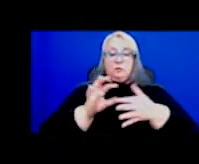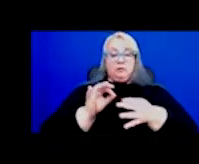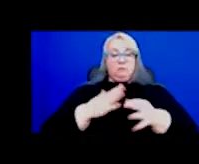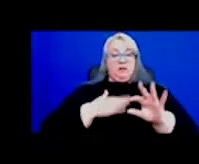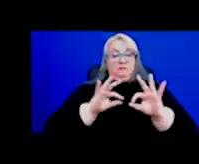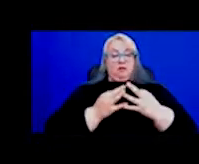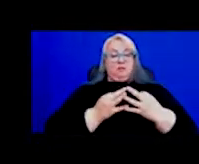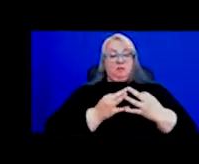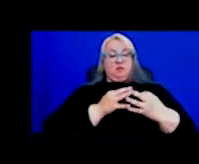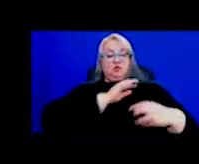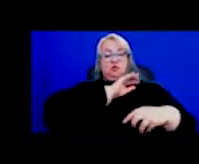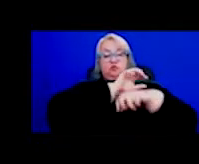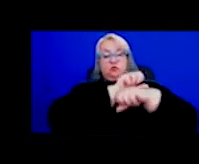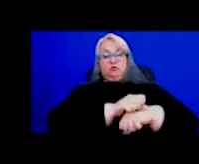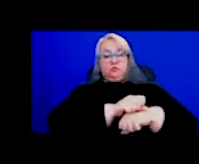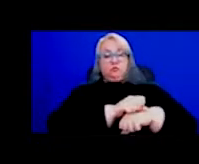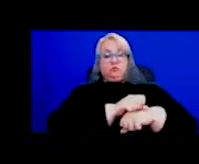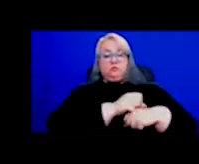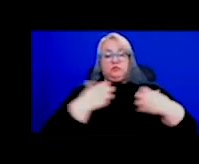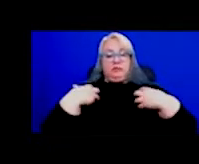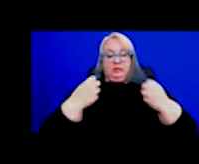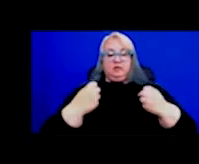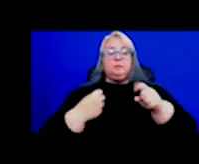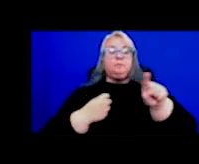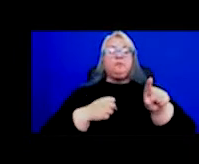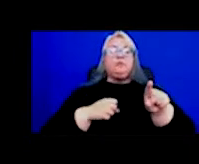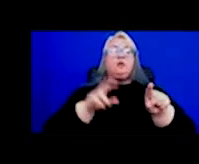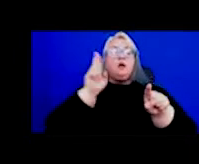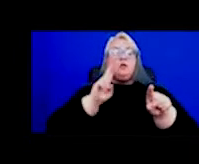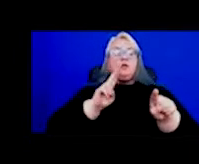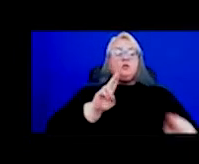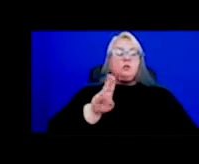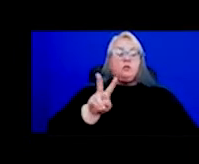On the upper left that's our uncle Virgil Killstraight, who was our Sundance chief for